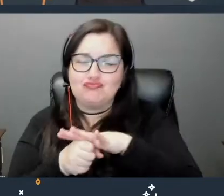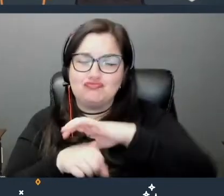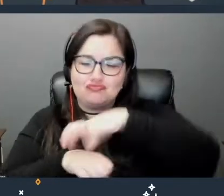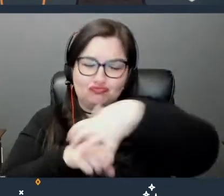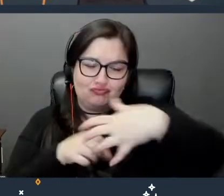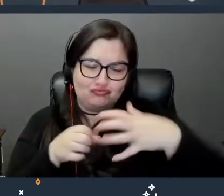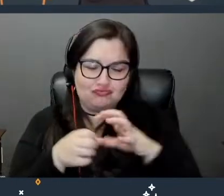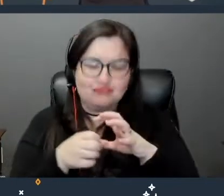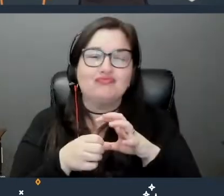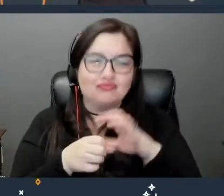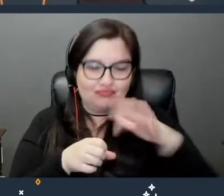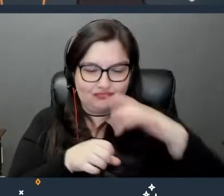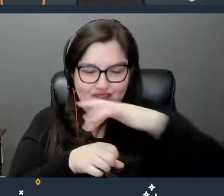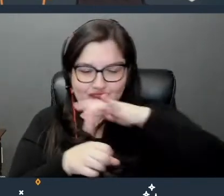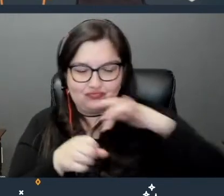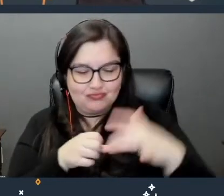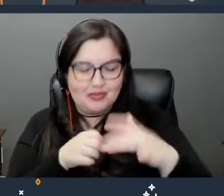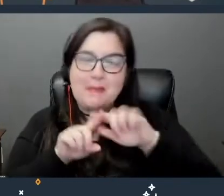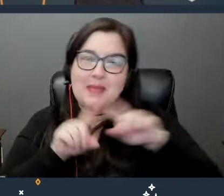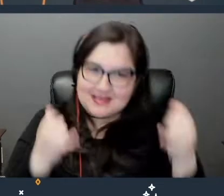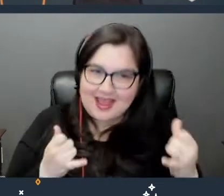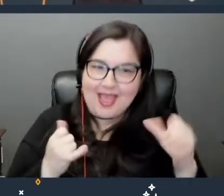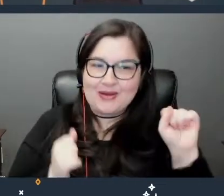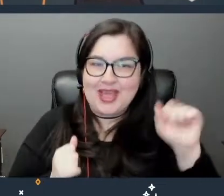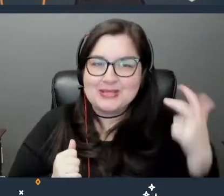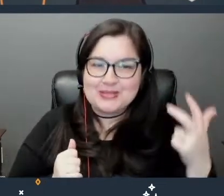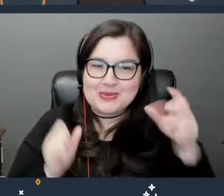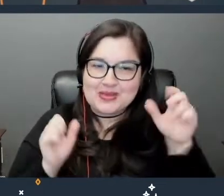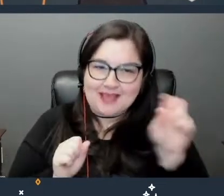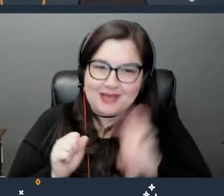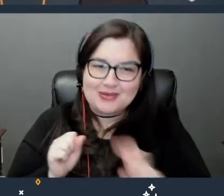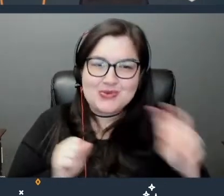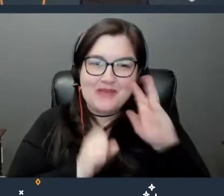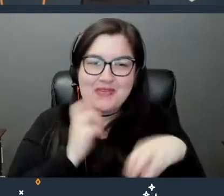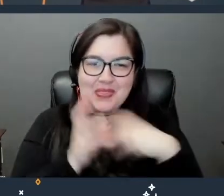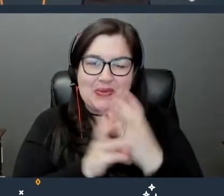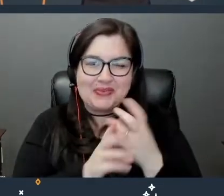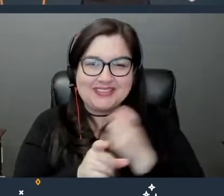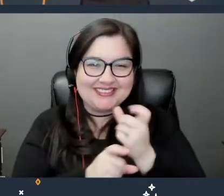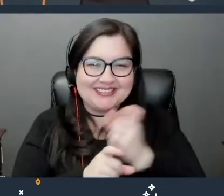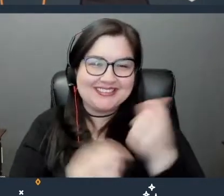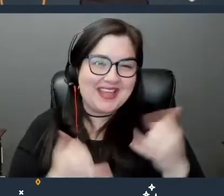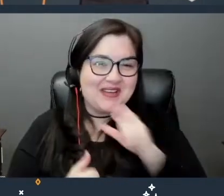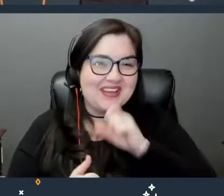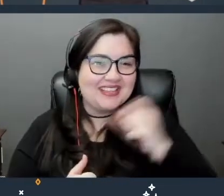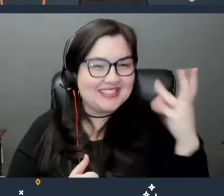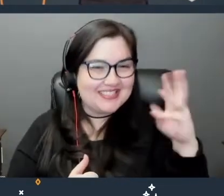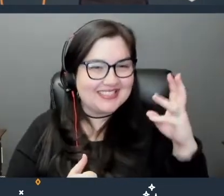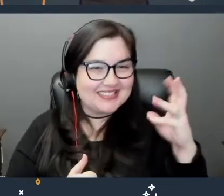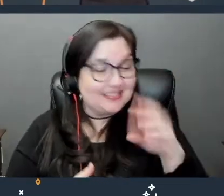and better world traveler with S3. So the launch of S3 back in 2006 really set off a wave of innovation